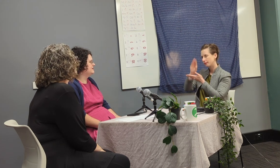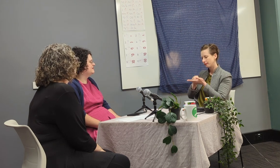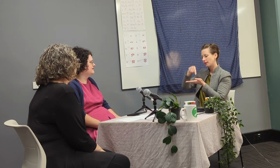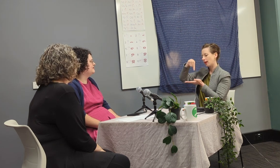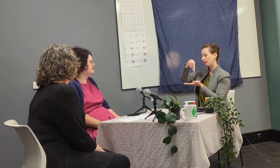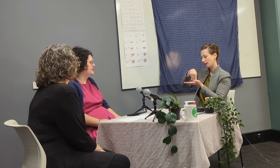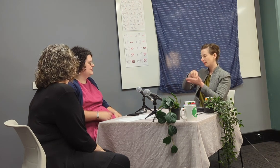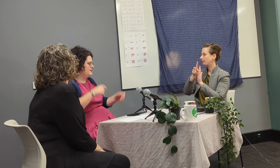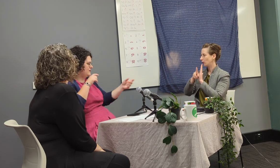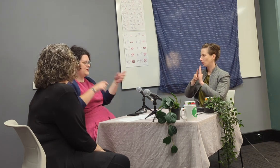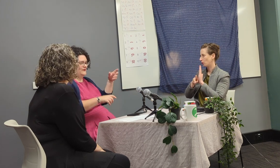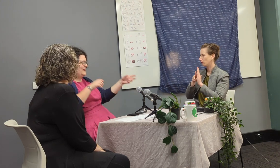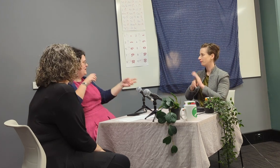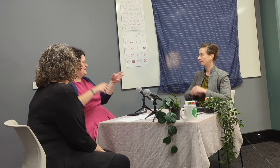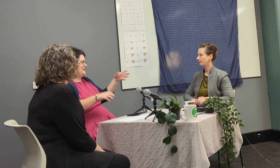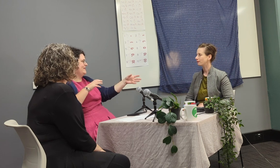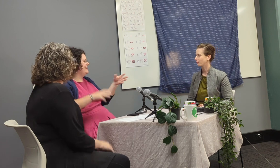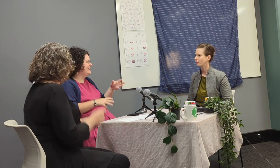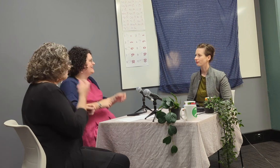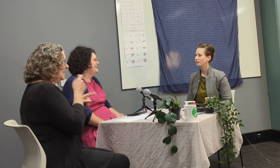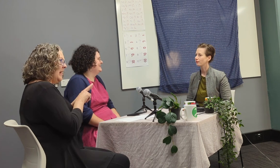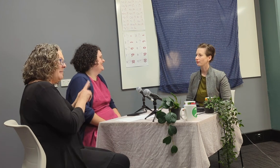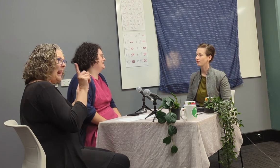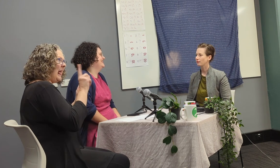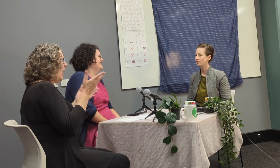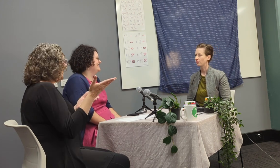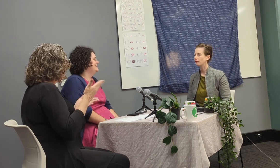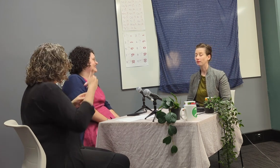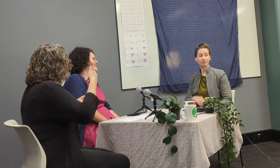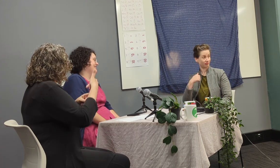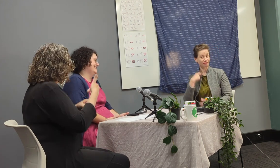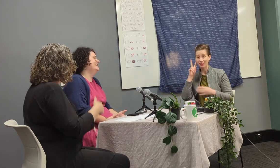G: Sort of like what we’re doing right now? H: Yeah, pretty similar, yes.